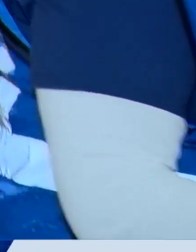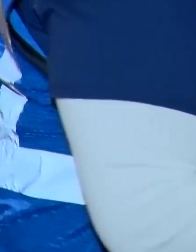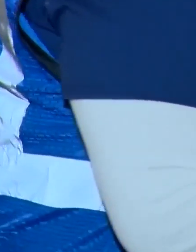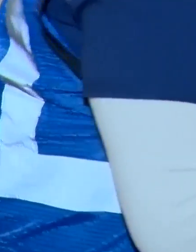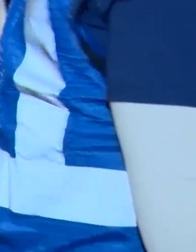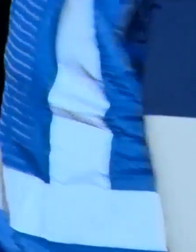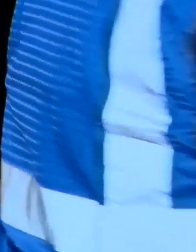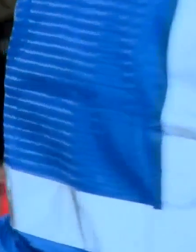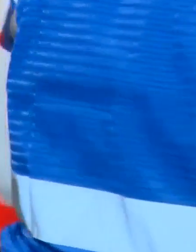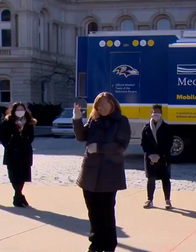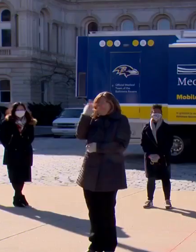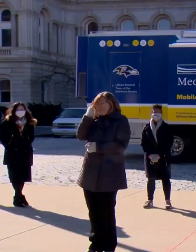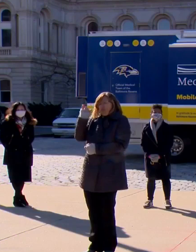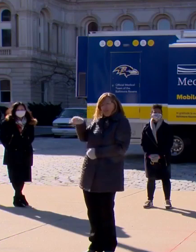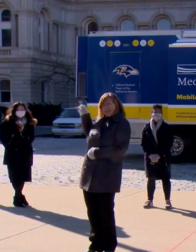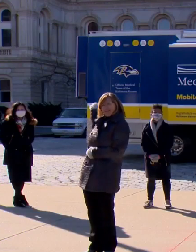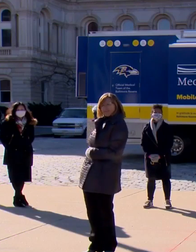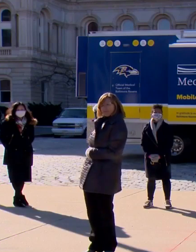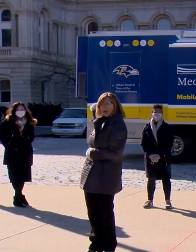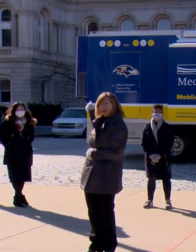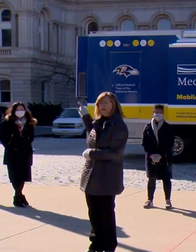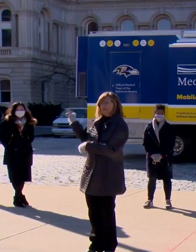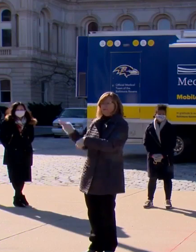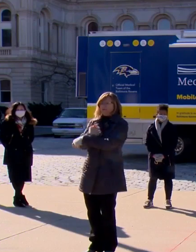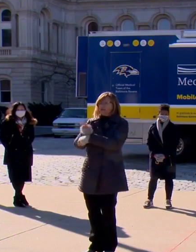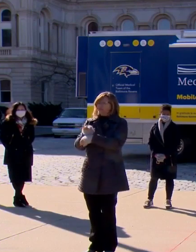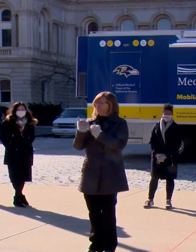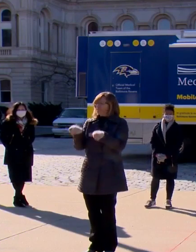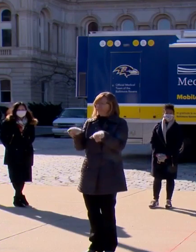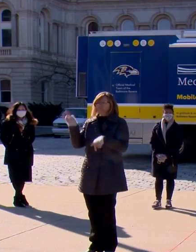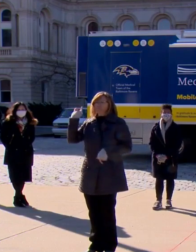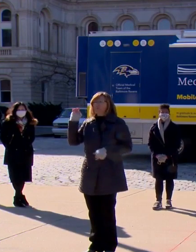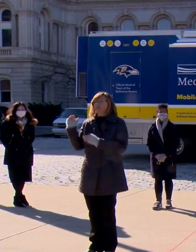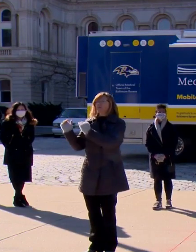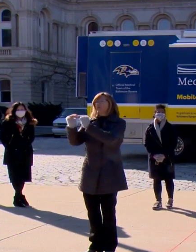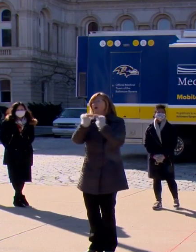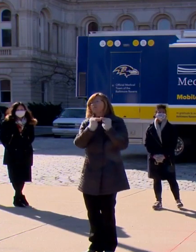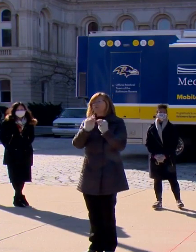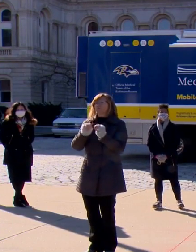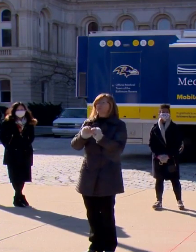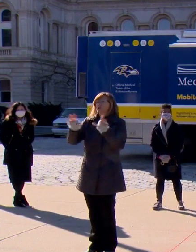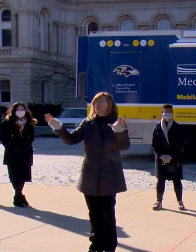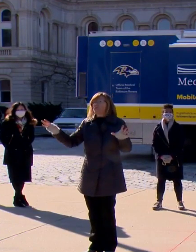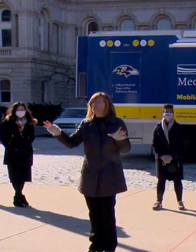DROP IN THE CITY, THE MAYOR’S OFFICE ANNOUNCES A PARTNERSHIP BETWEEN THE CITY HEALTH DEPARTMENT, MEDSTAR HEALTH,